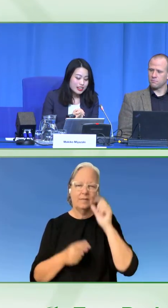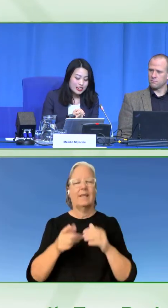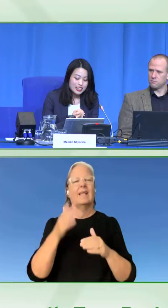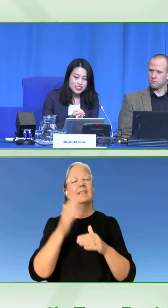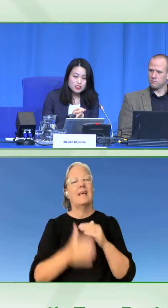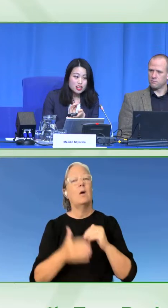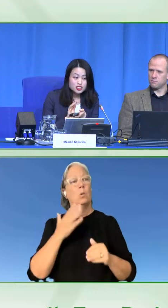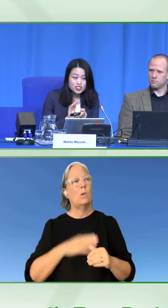business.